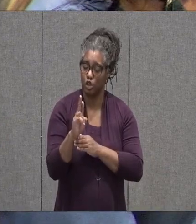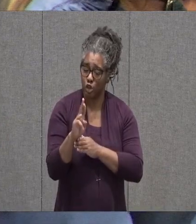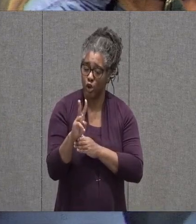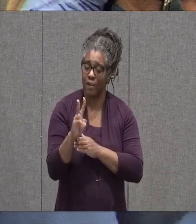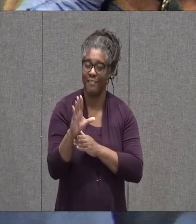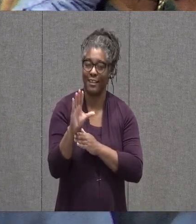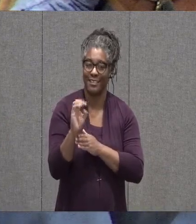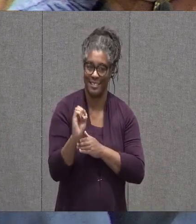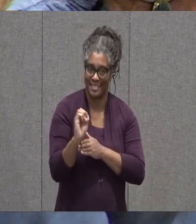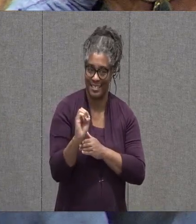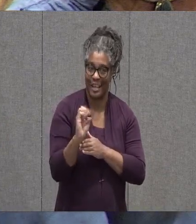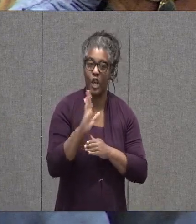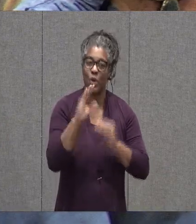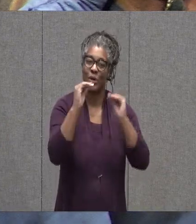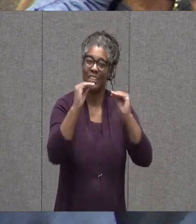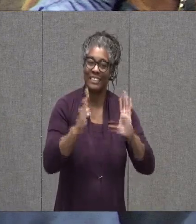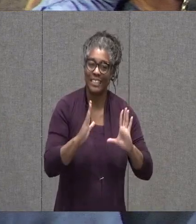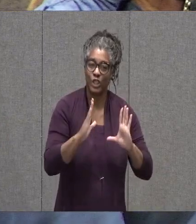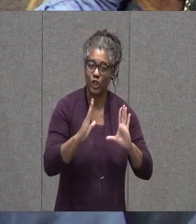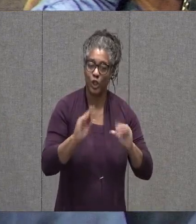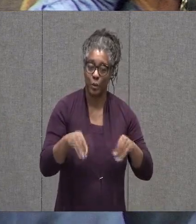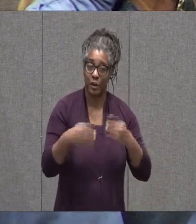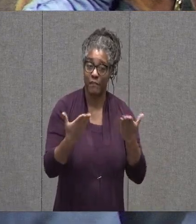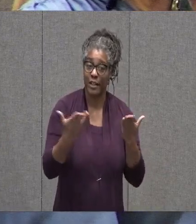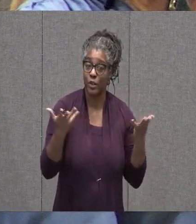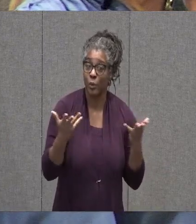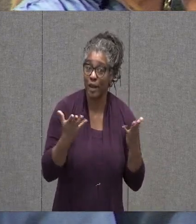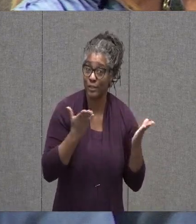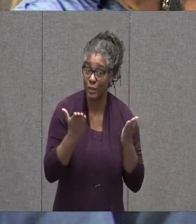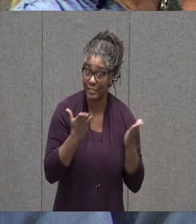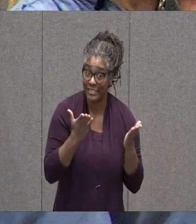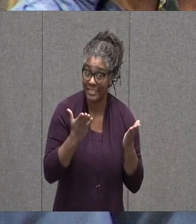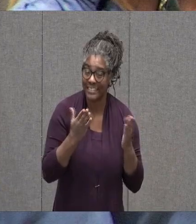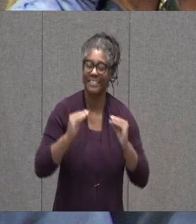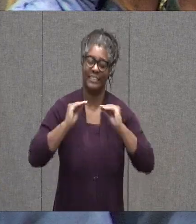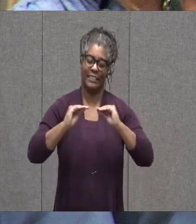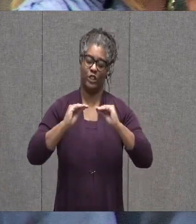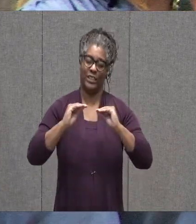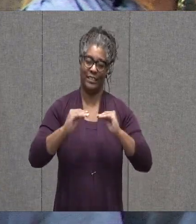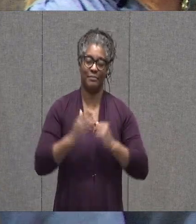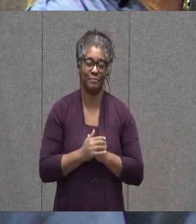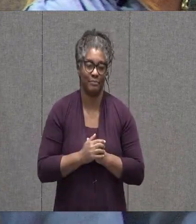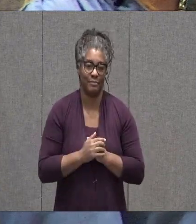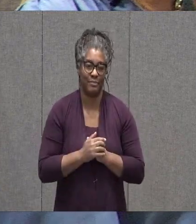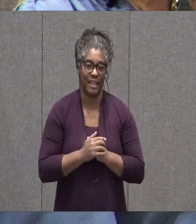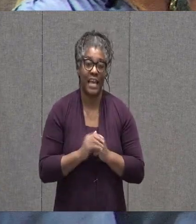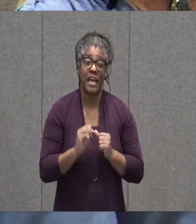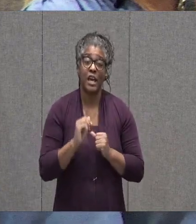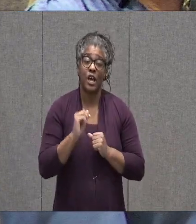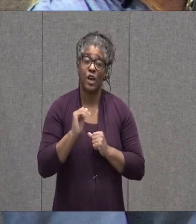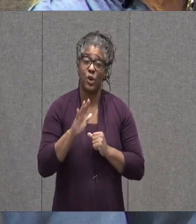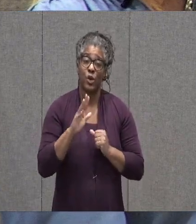So, think of all those Google Meets that you're doing with your teachers, they're providing a service for you.